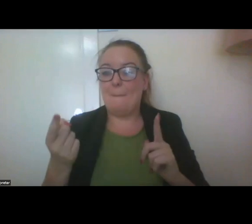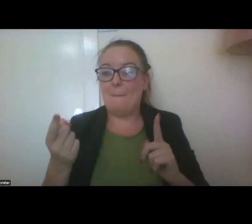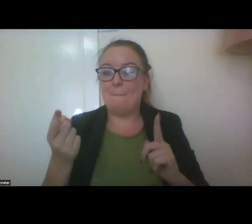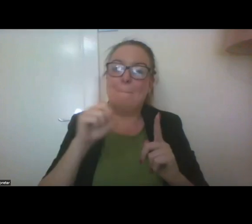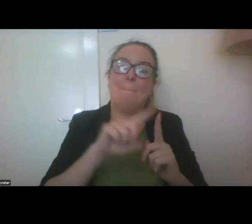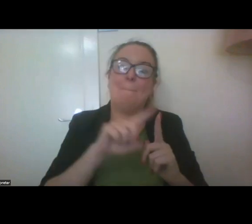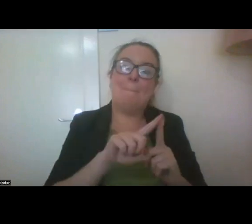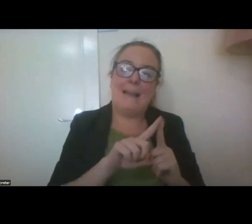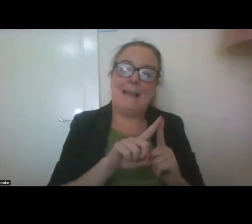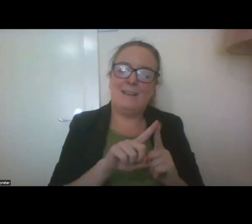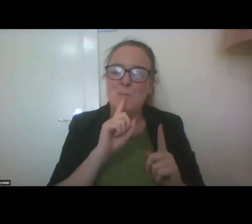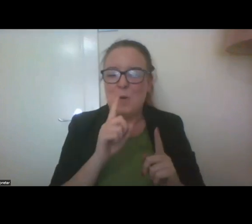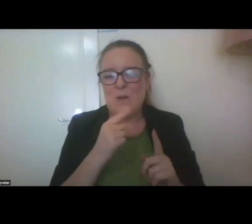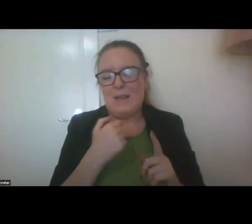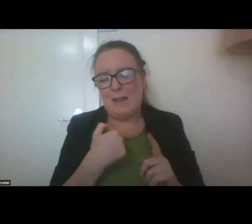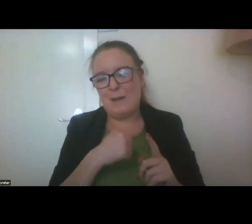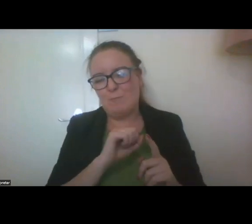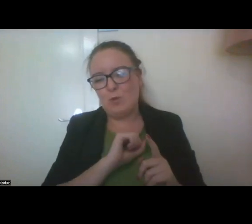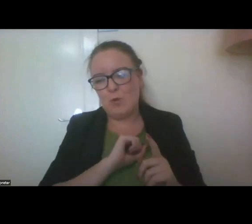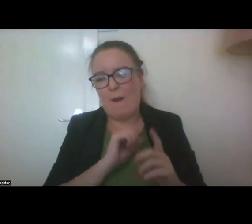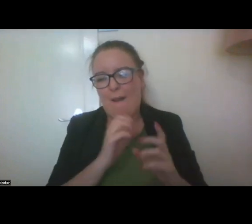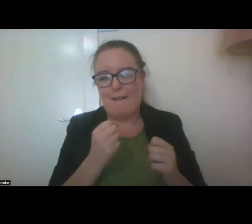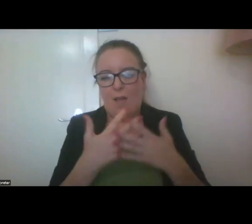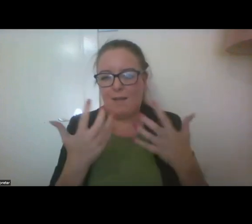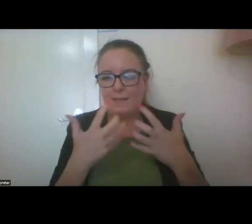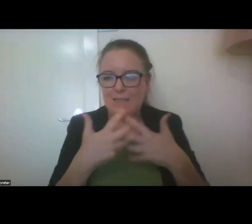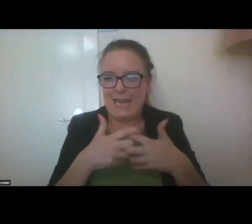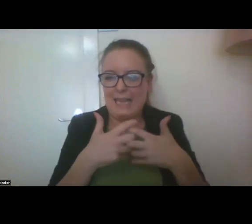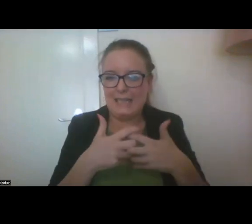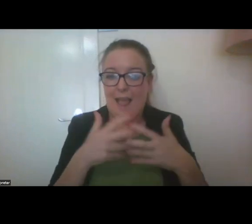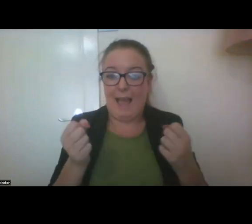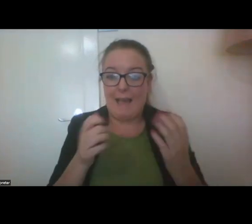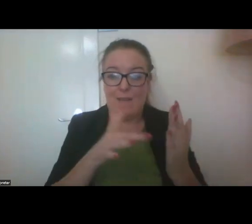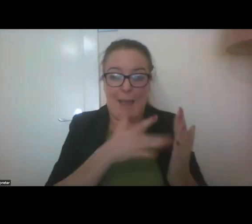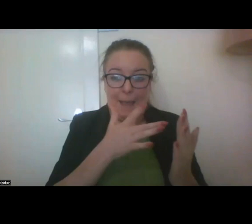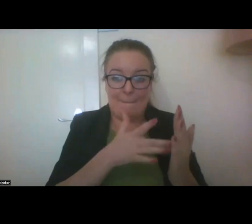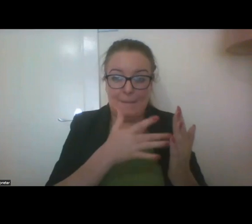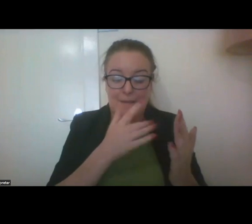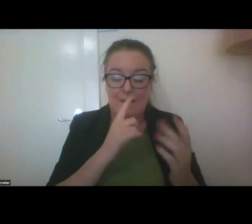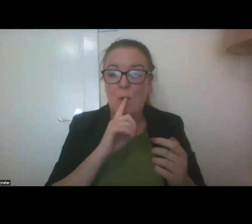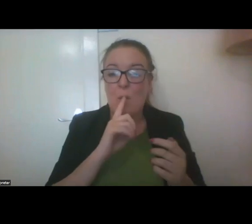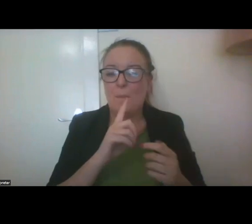but it's basically system of having the application but not necessarily having to open it every time, using it in that way.